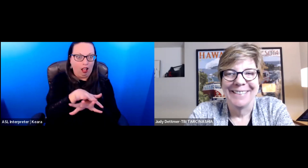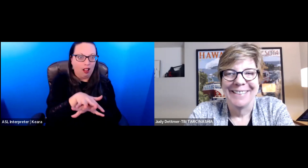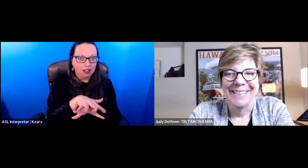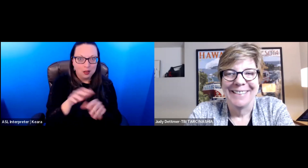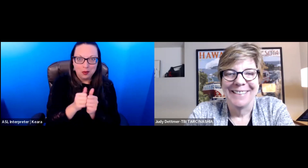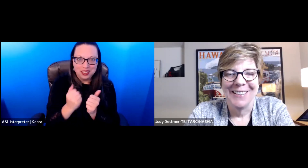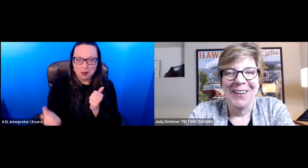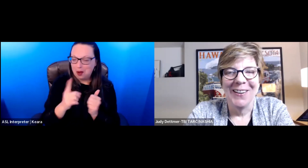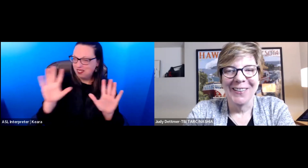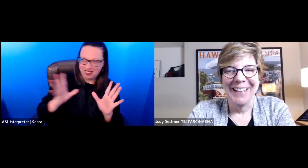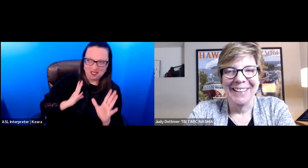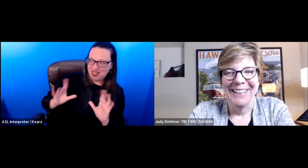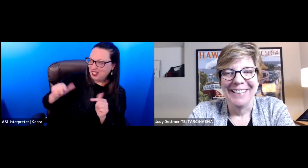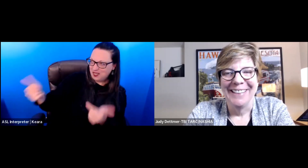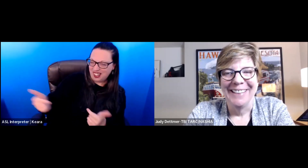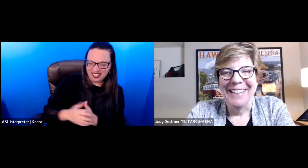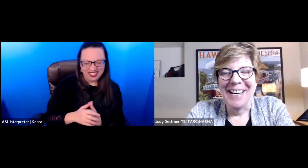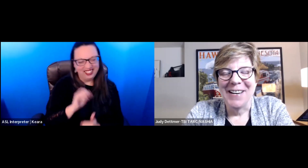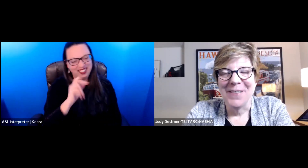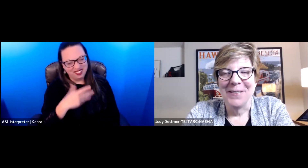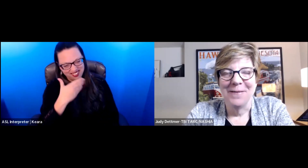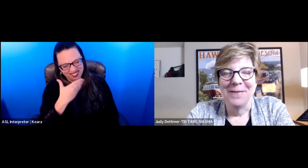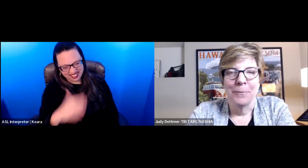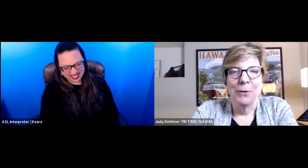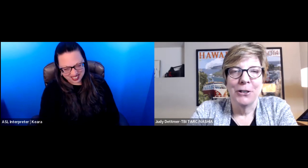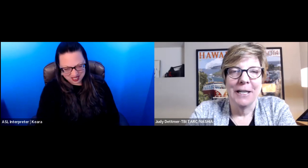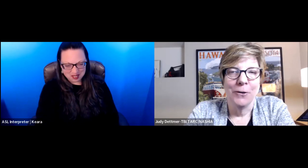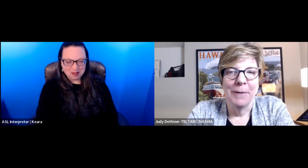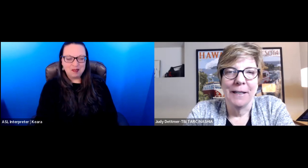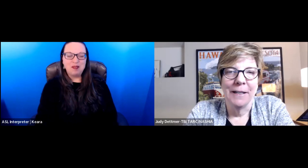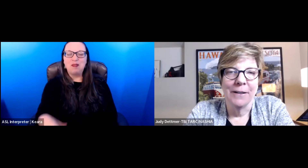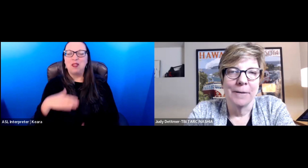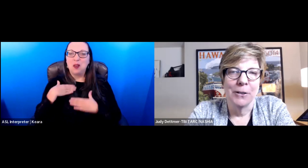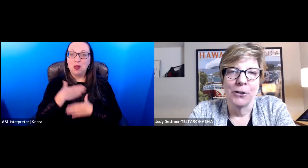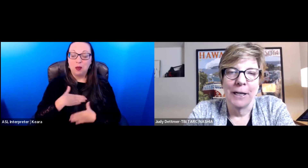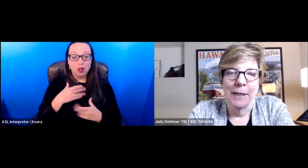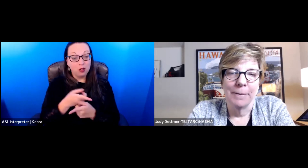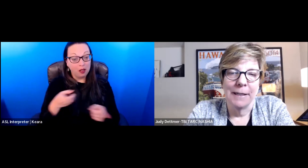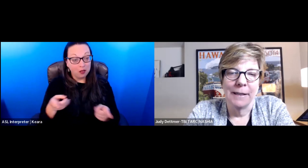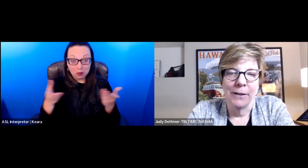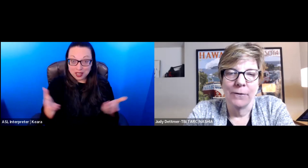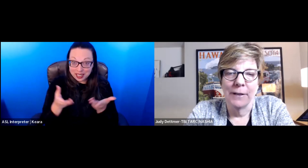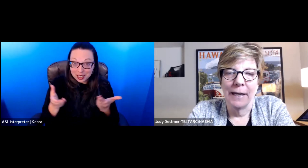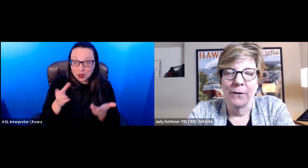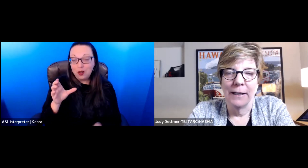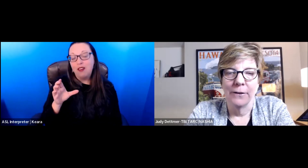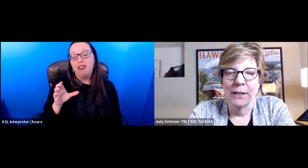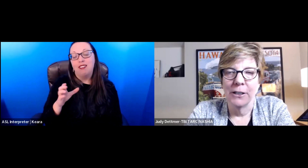Take it away, Judy. Okay, great. Judy Dettmer: Oh, Um, we appreciate you being here. Commissioner Jacobs and thank you for that great introduction